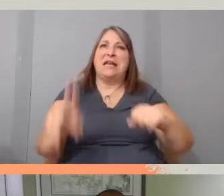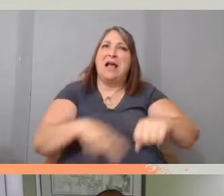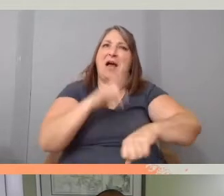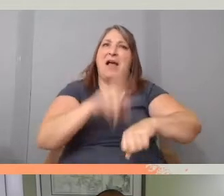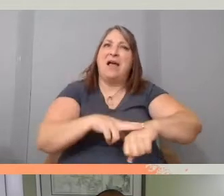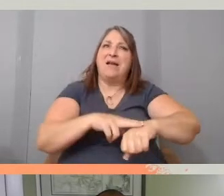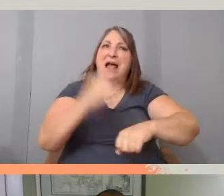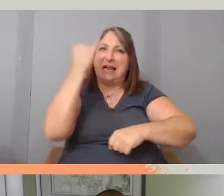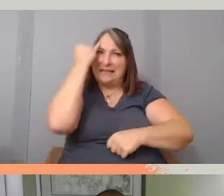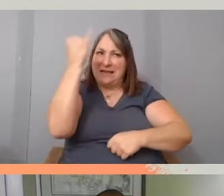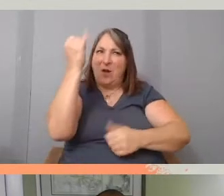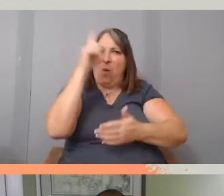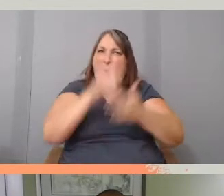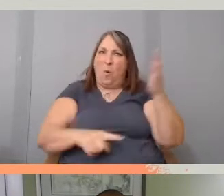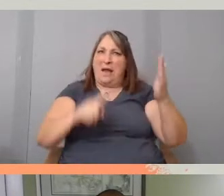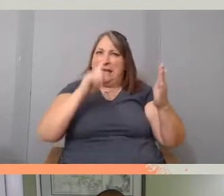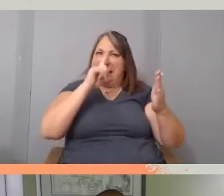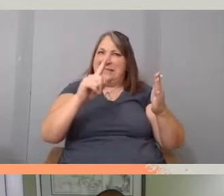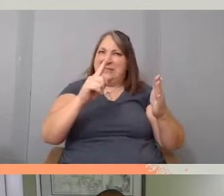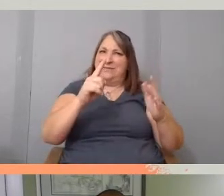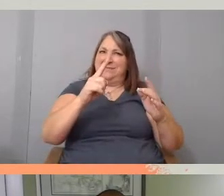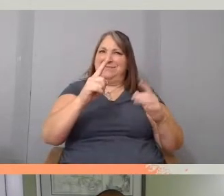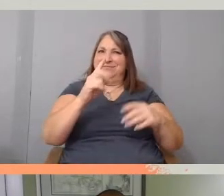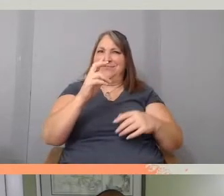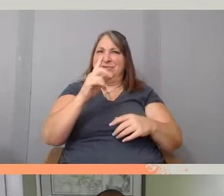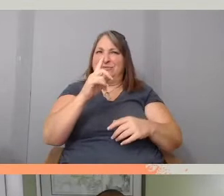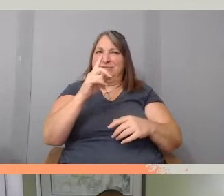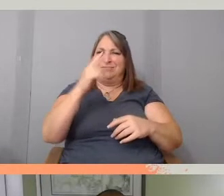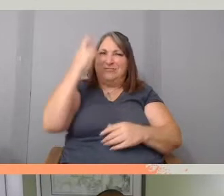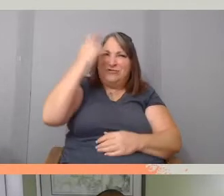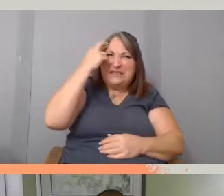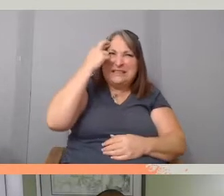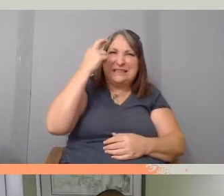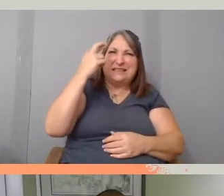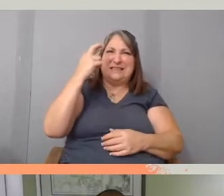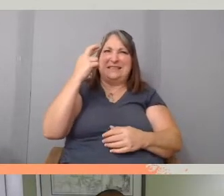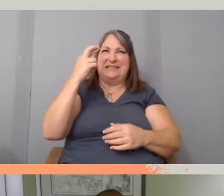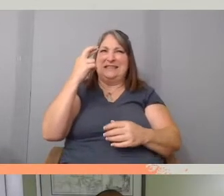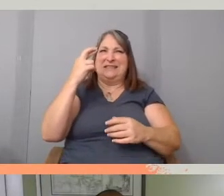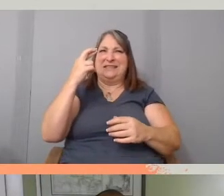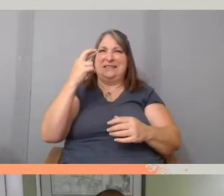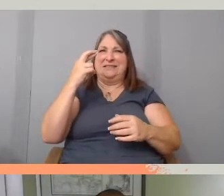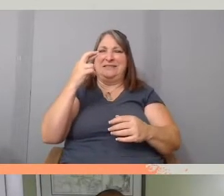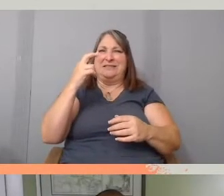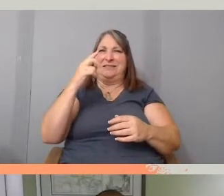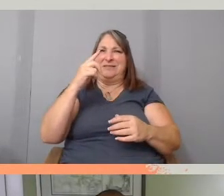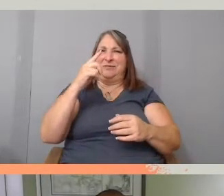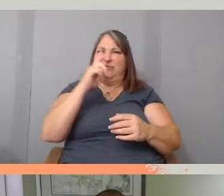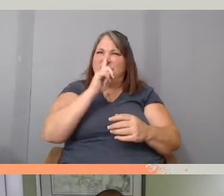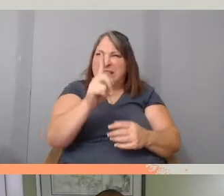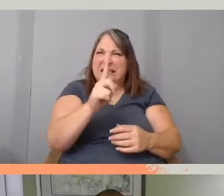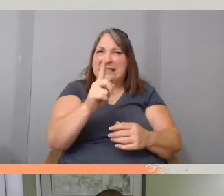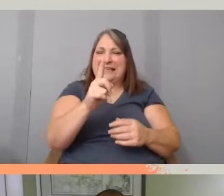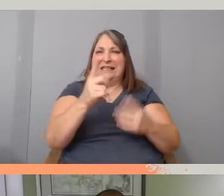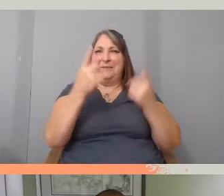and whose voice was a vessel of truth in the story. And I'll elaborate on this a lot.